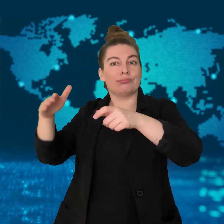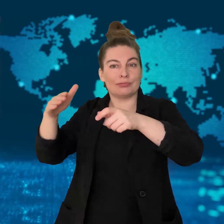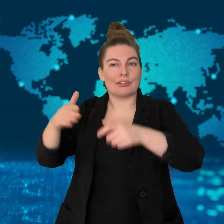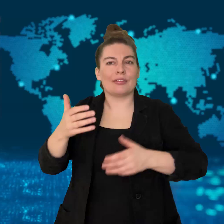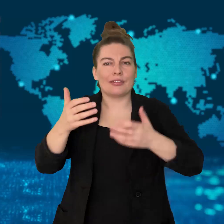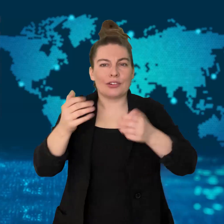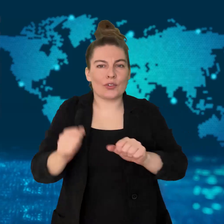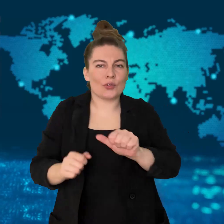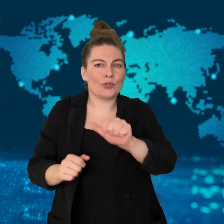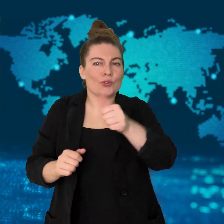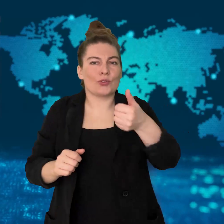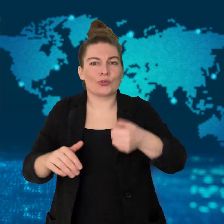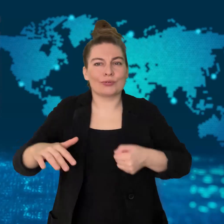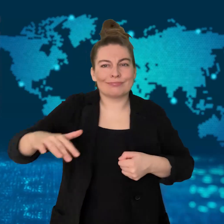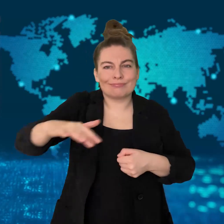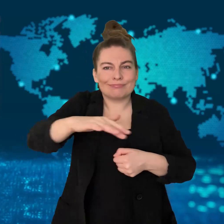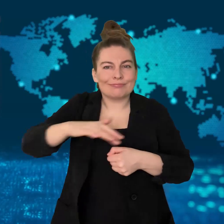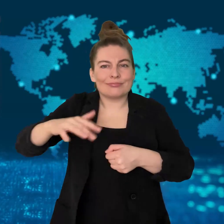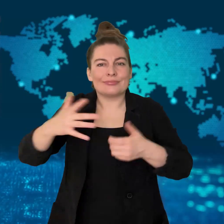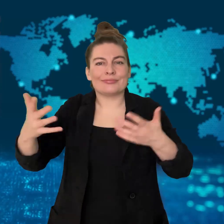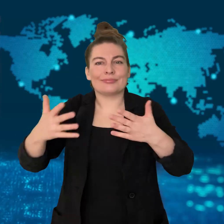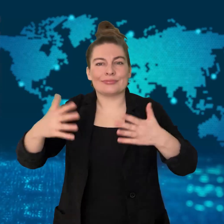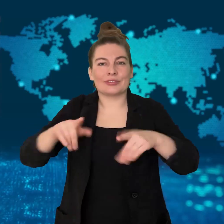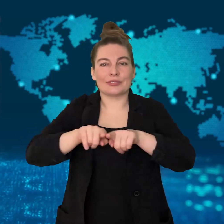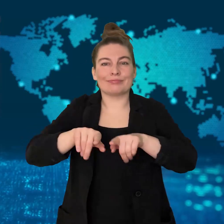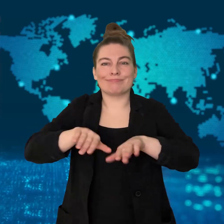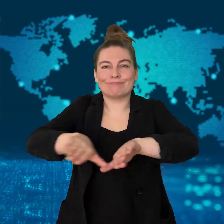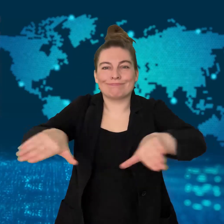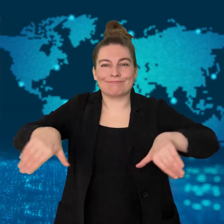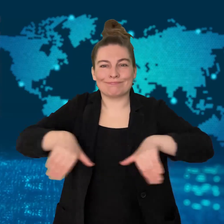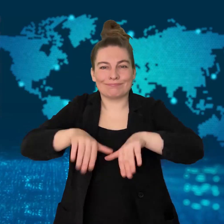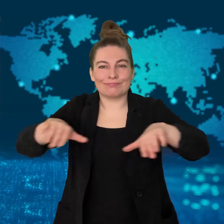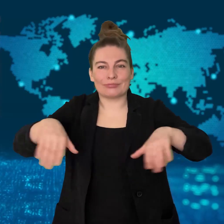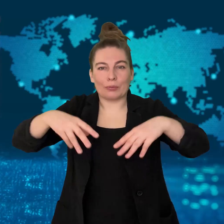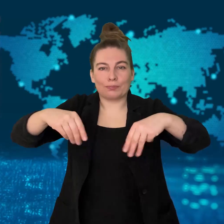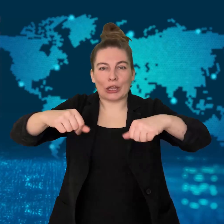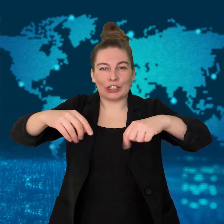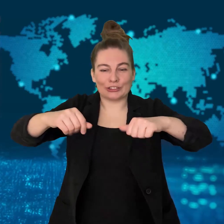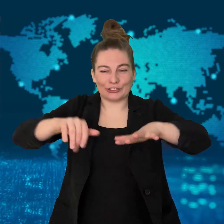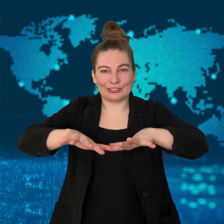In another, an apartment building lost its roof.